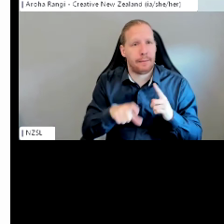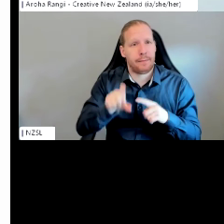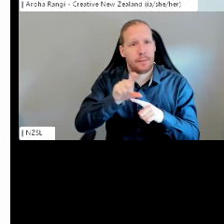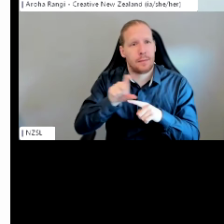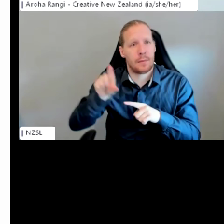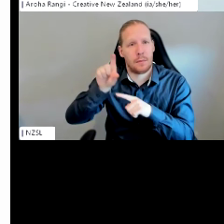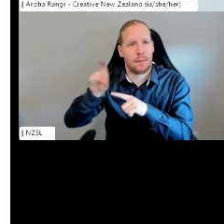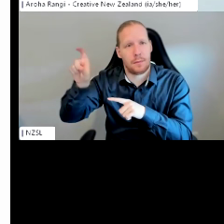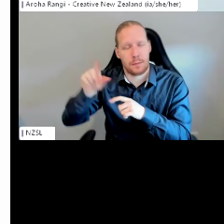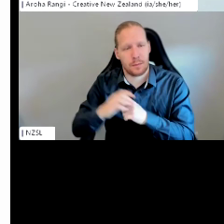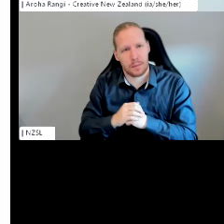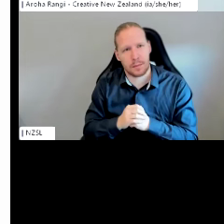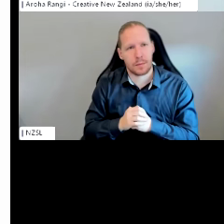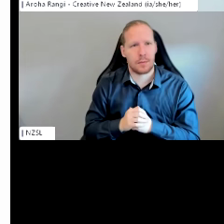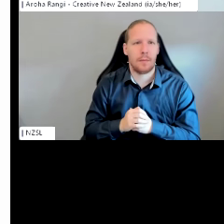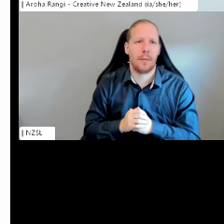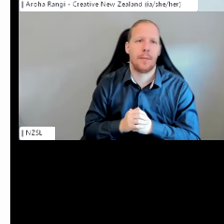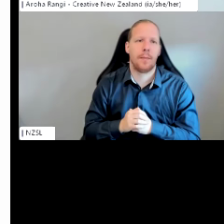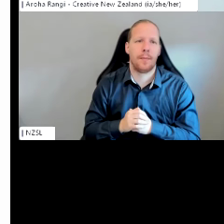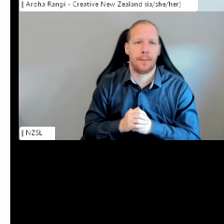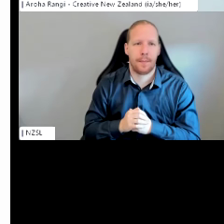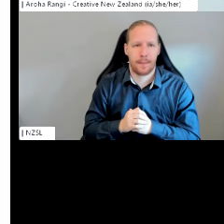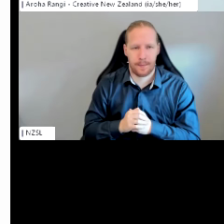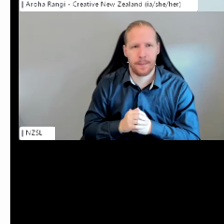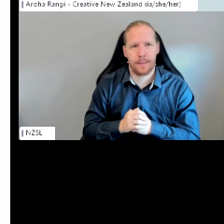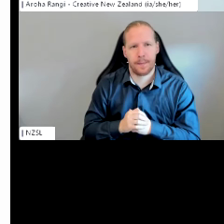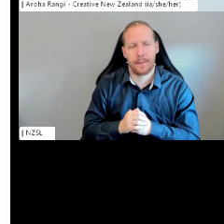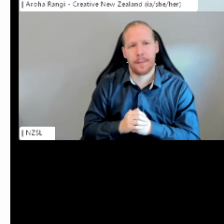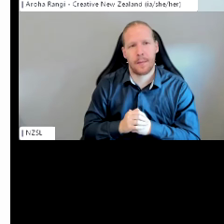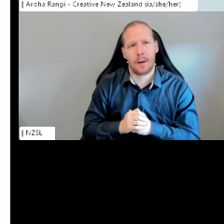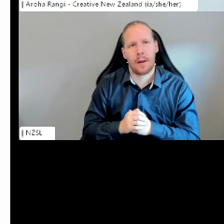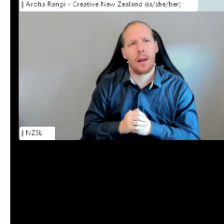uh membership. And if you strip a lot of the complexity out of membership schemes,